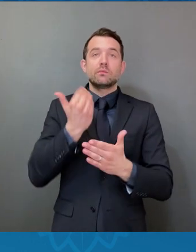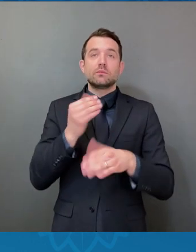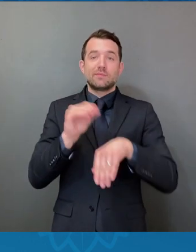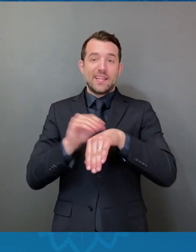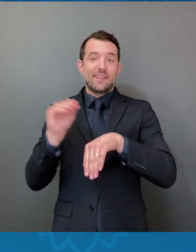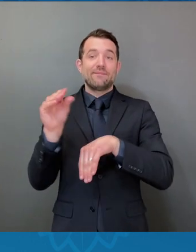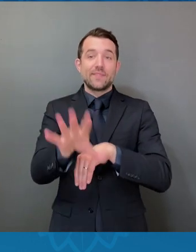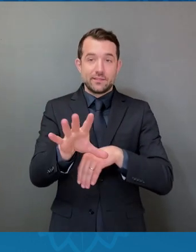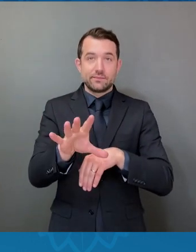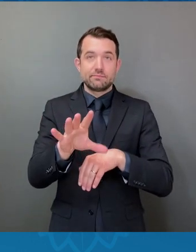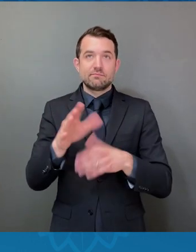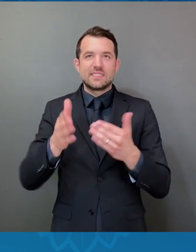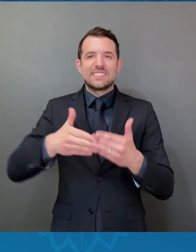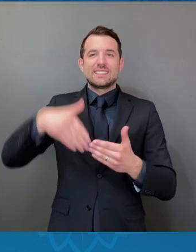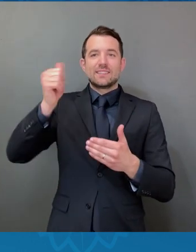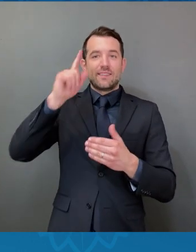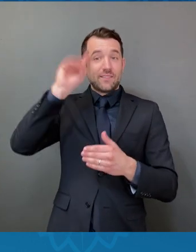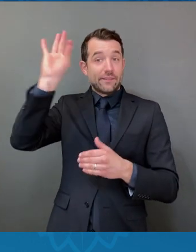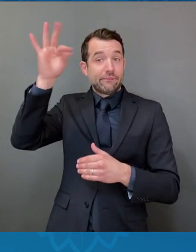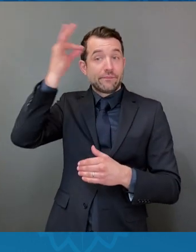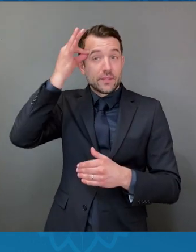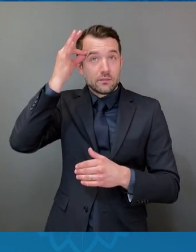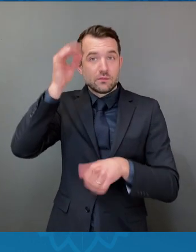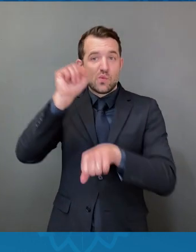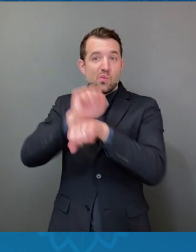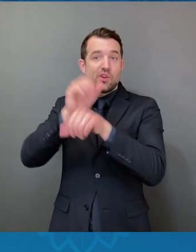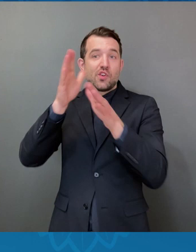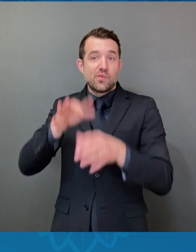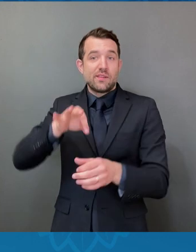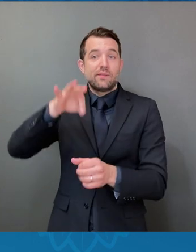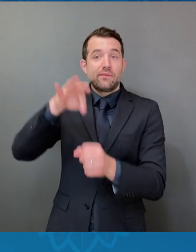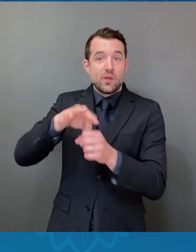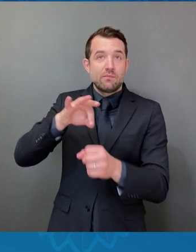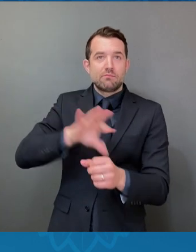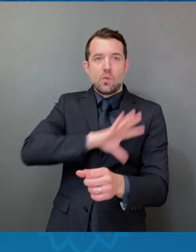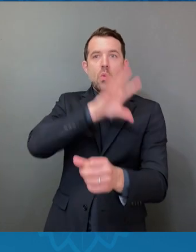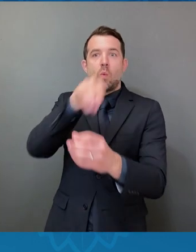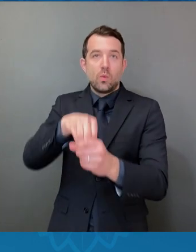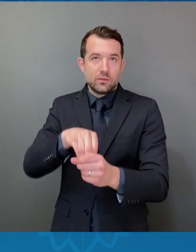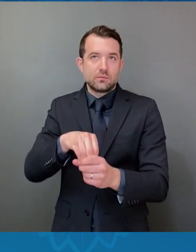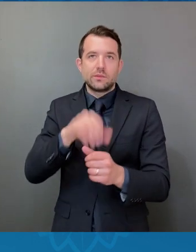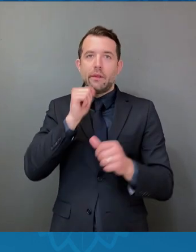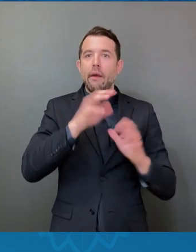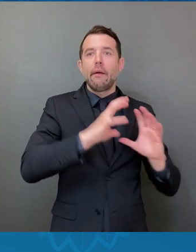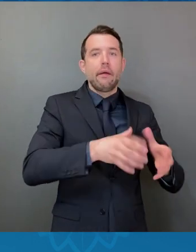and to serve as nonpartizan election workers by giving them more paid time off